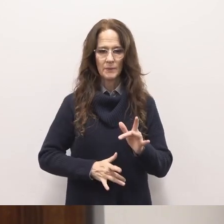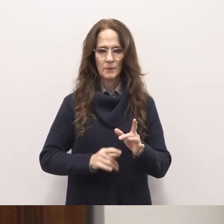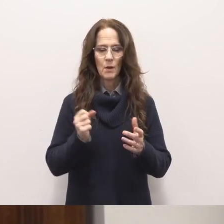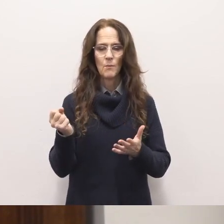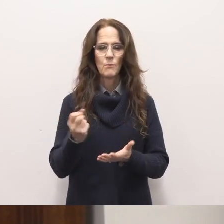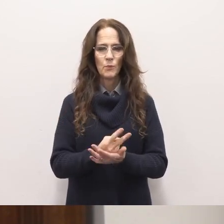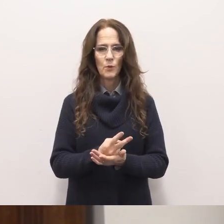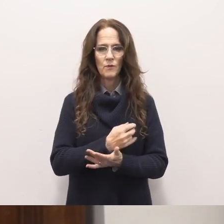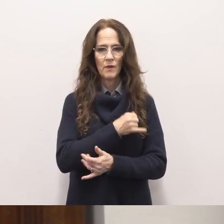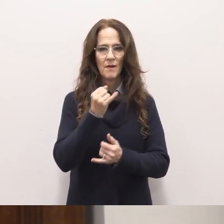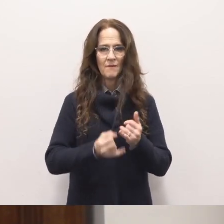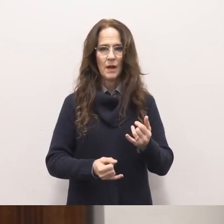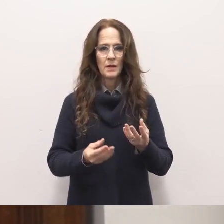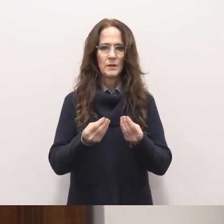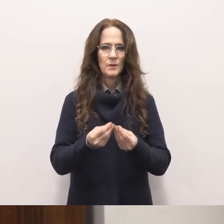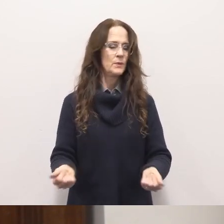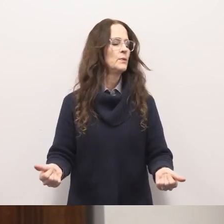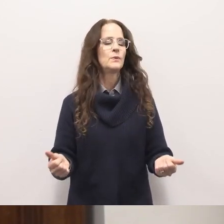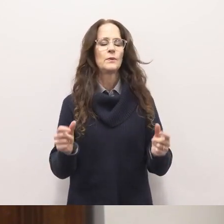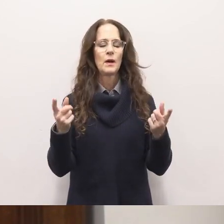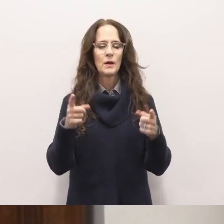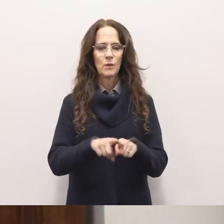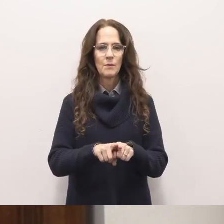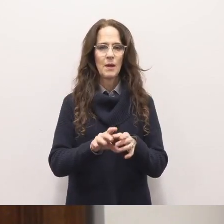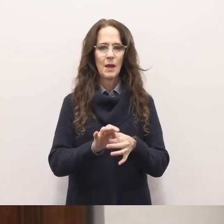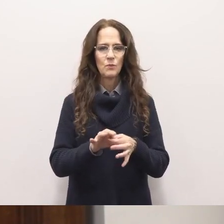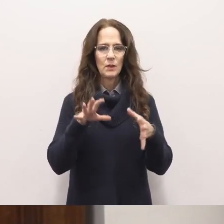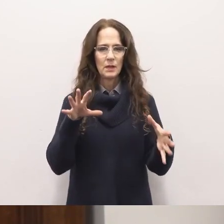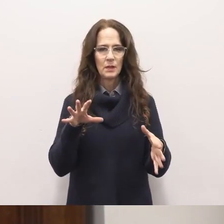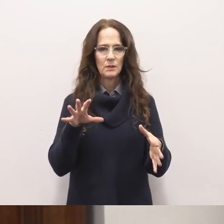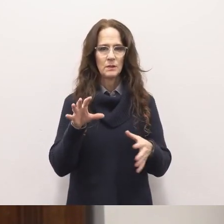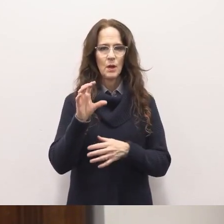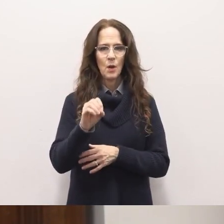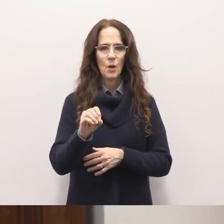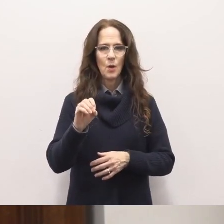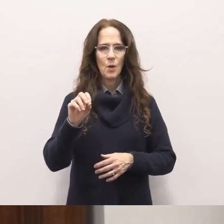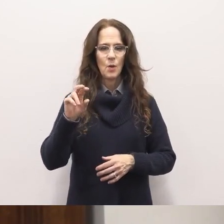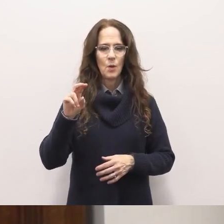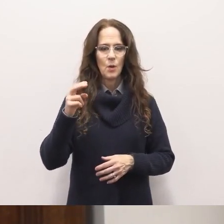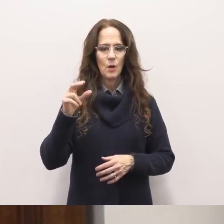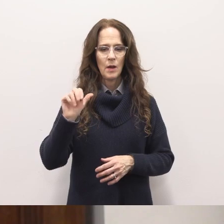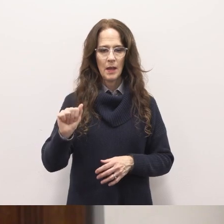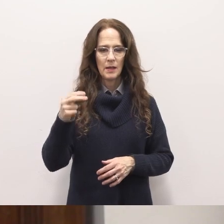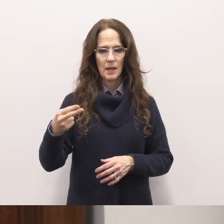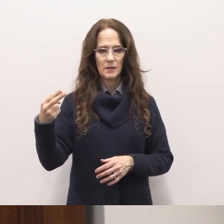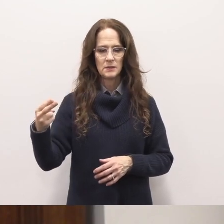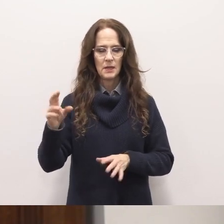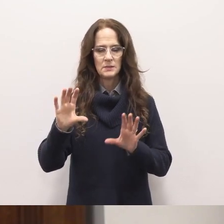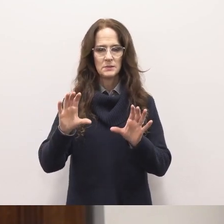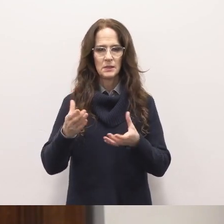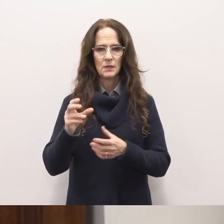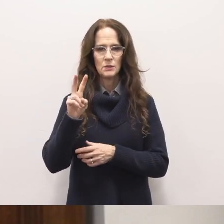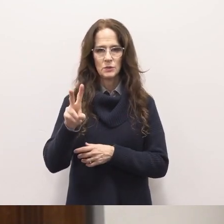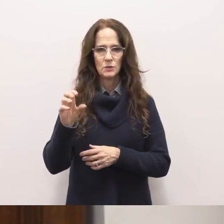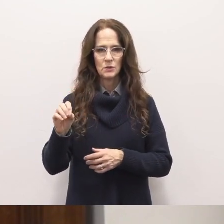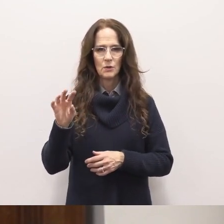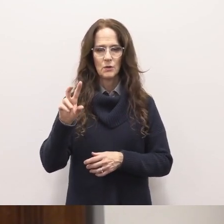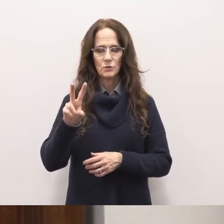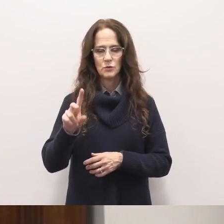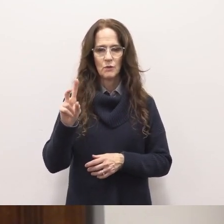a final settlement agreement and general release for the OAH case number 2024100690 listed on the agenda.